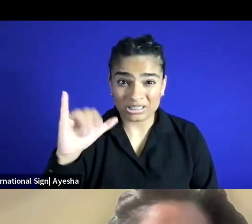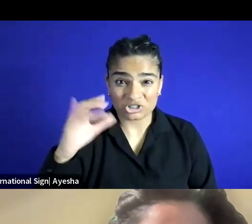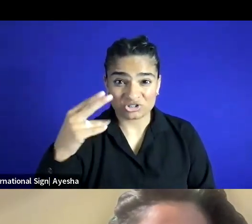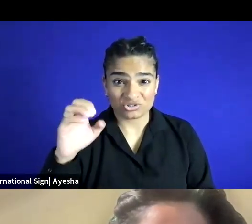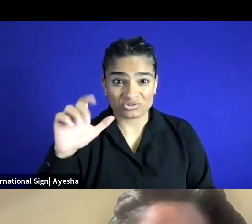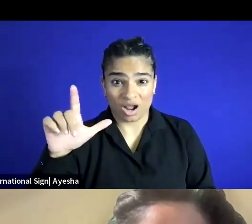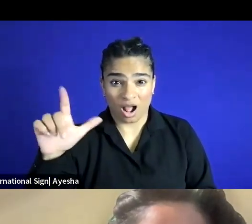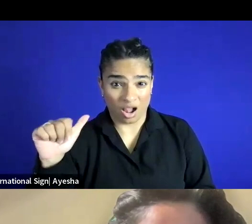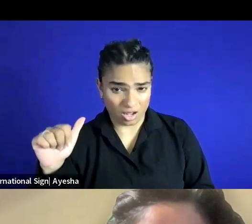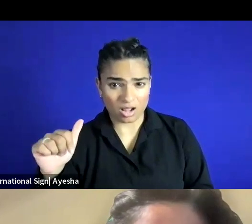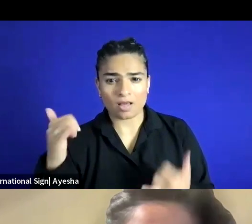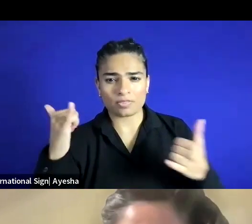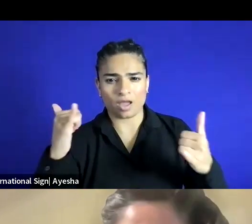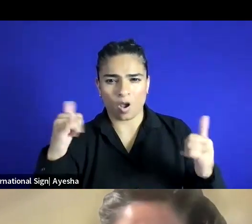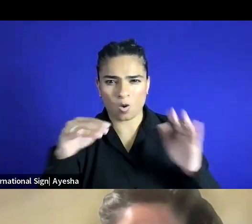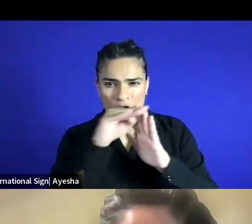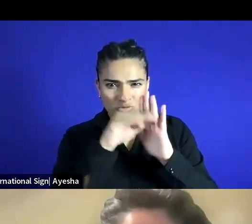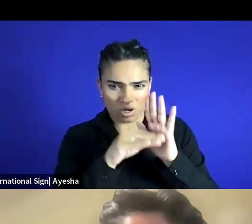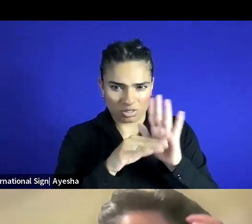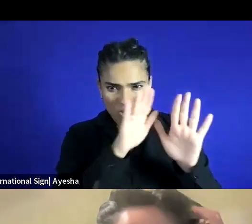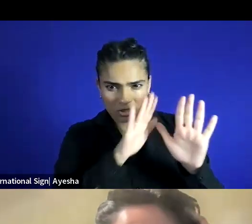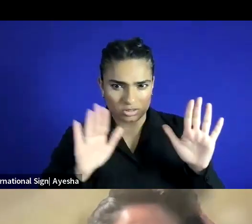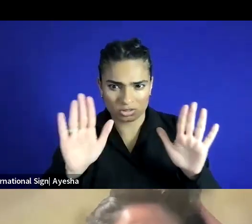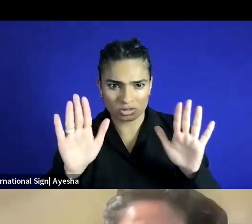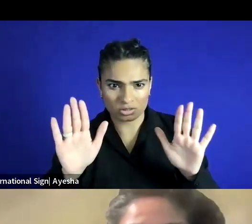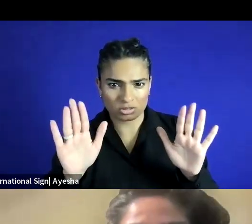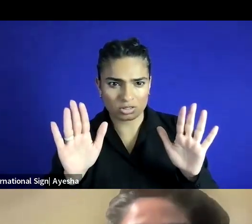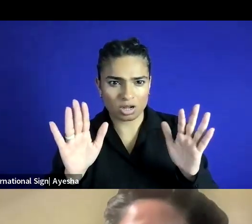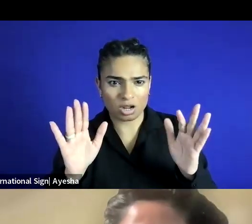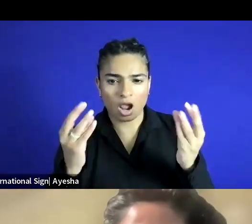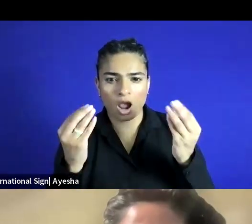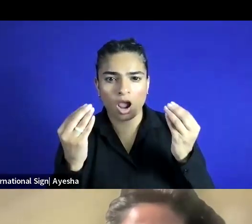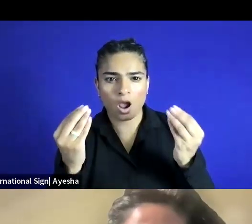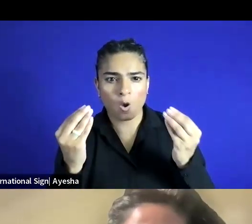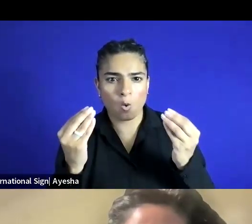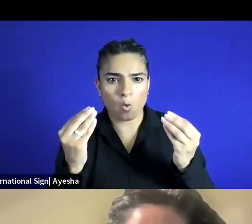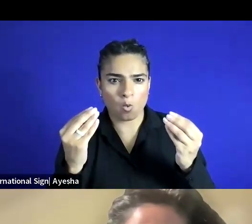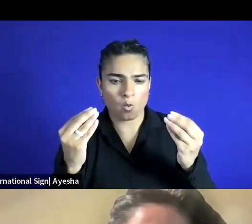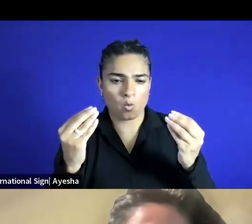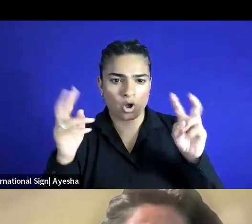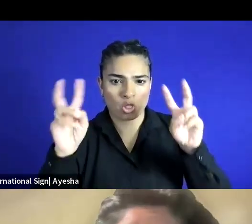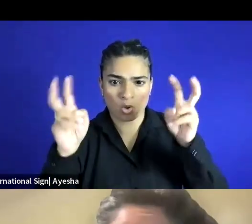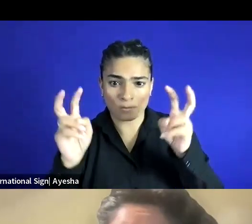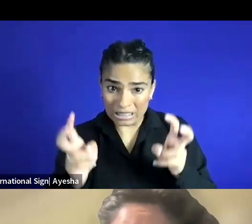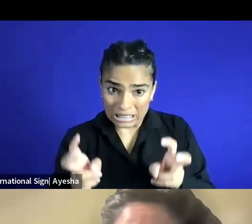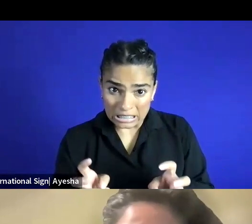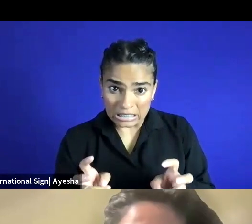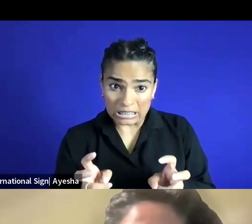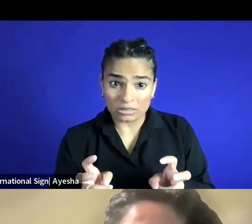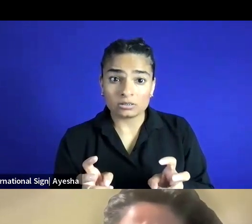You showed us how we can search by topic. Can we also search by language like that? Say, I'm an Arabic or French speaker.